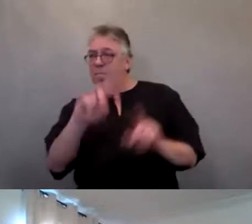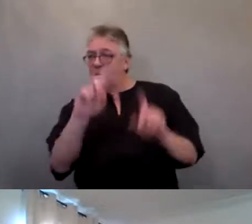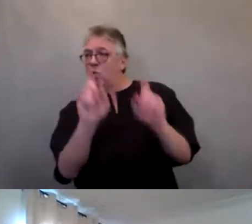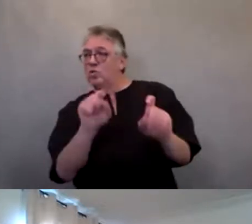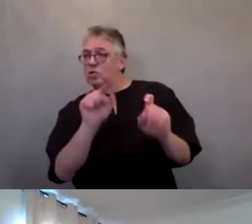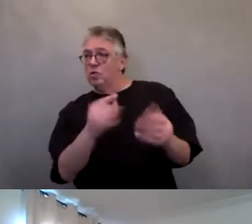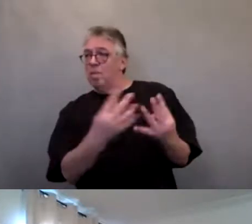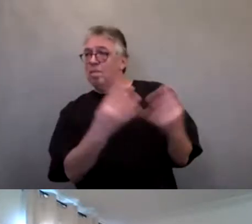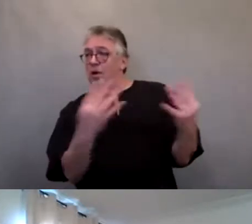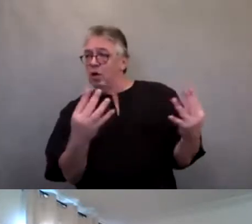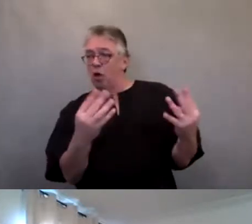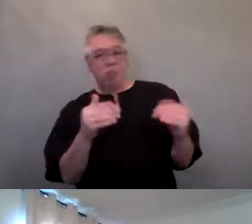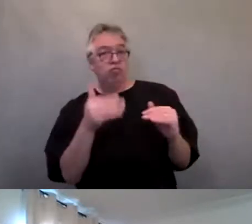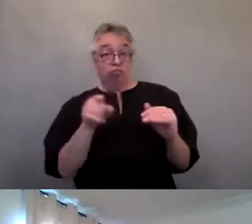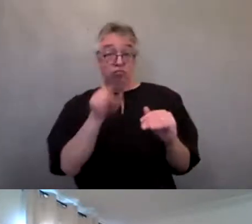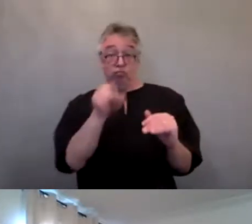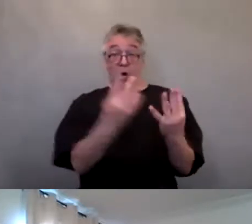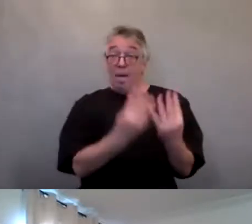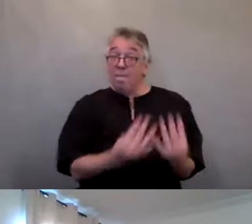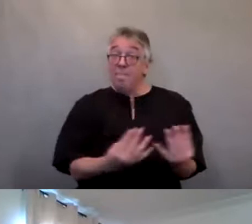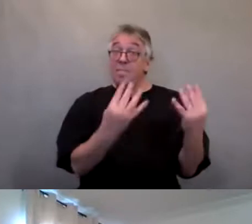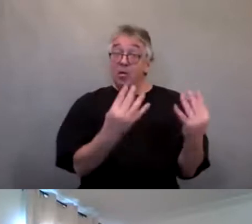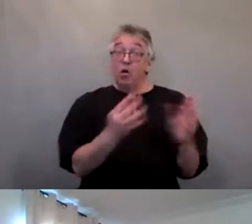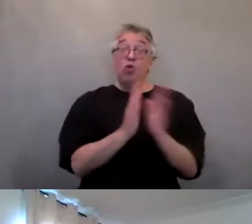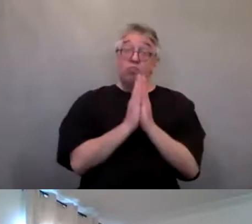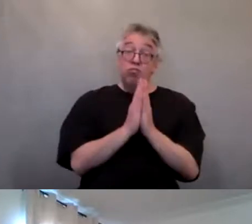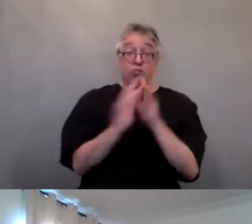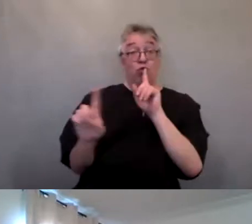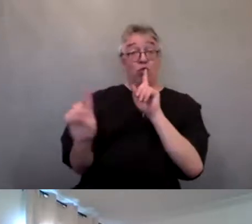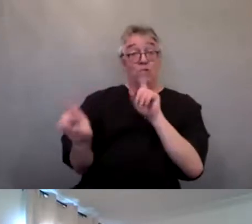more words from the panel